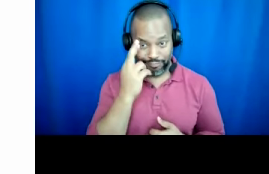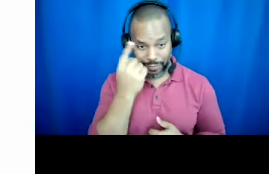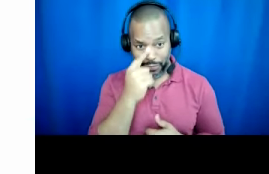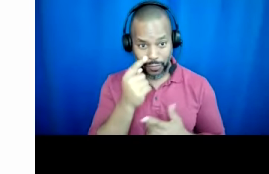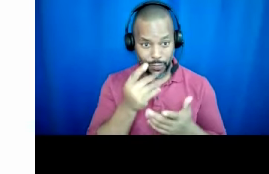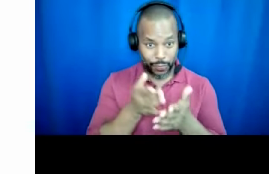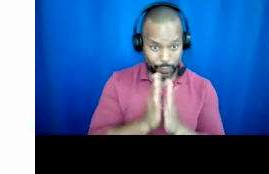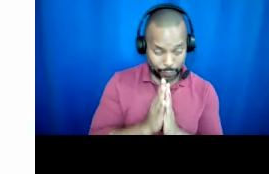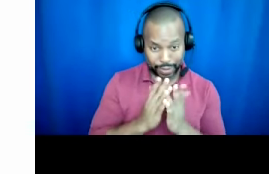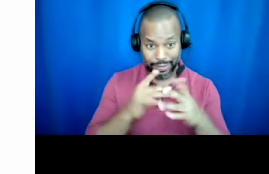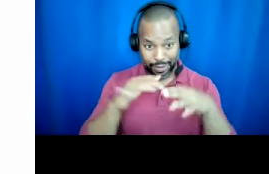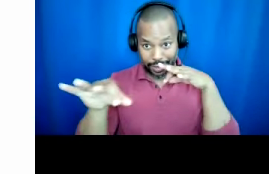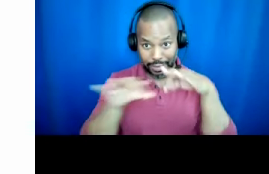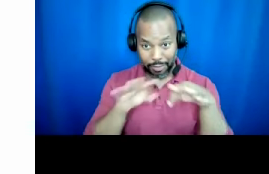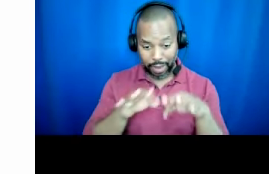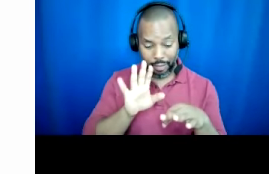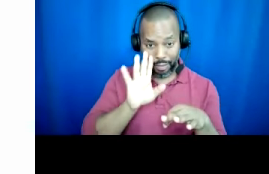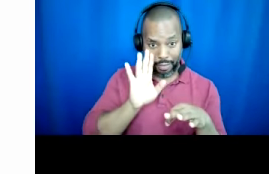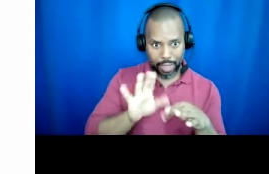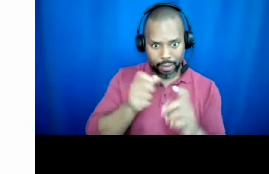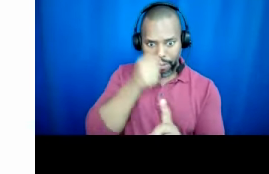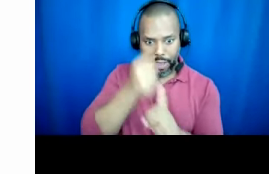how the resource will impact the overall vitality of the program?